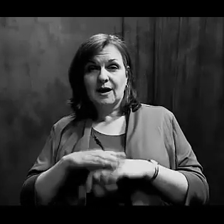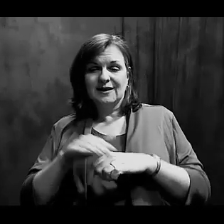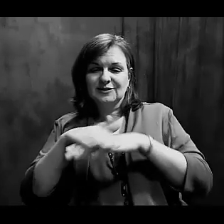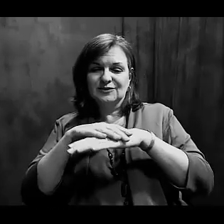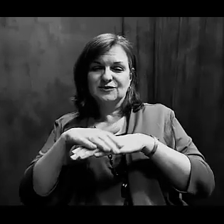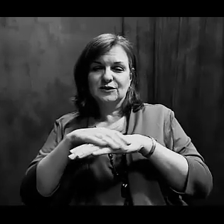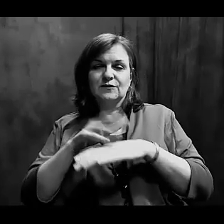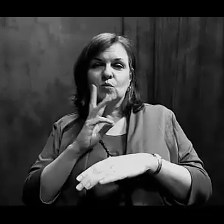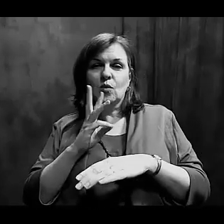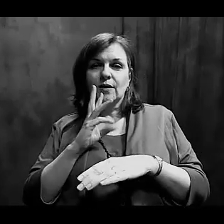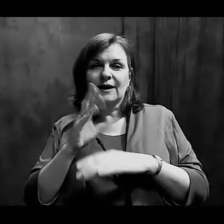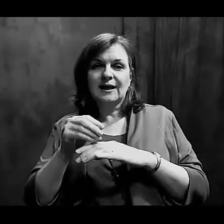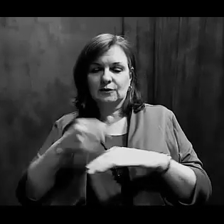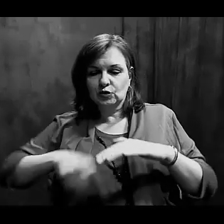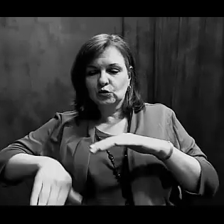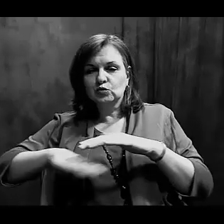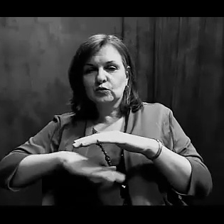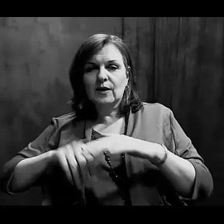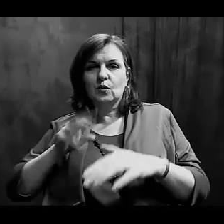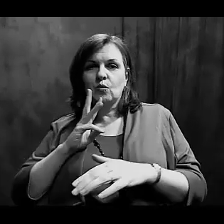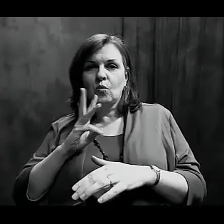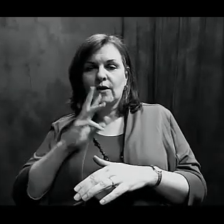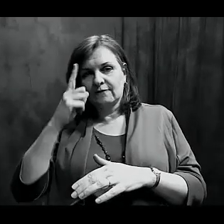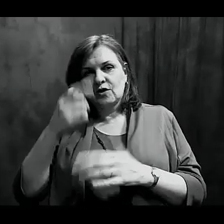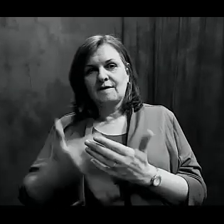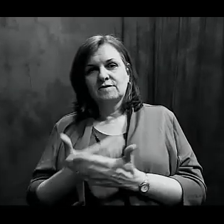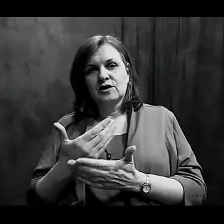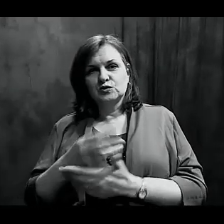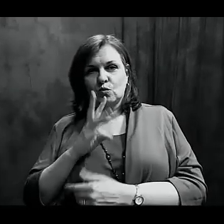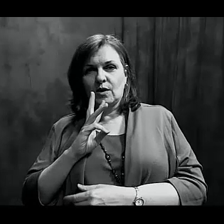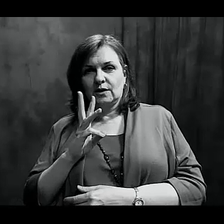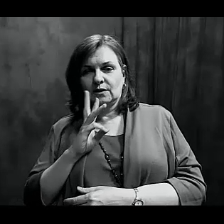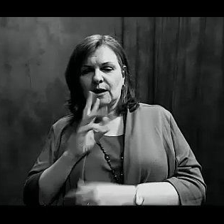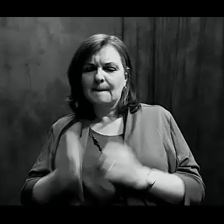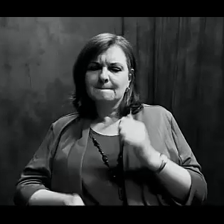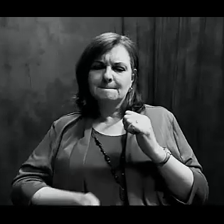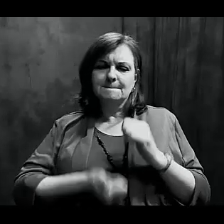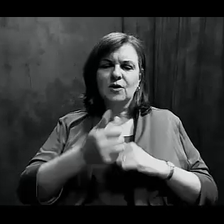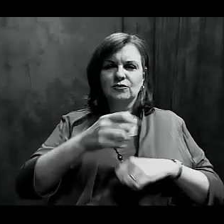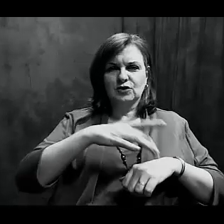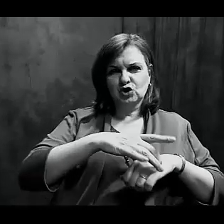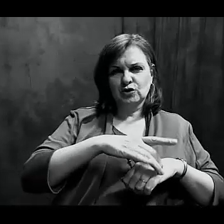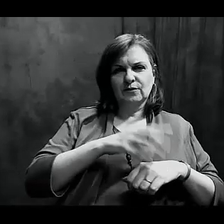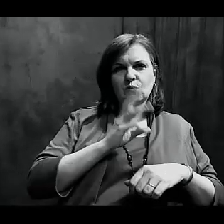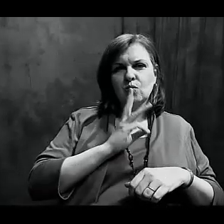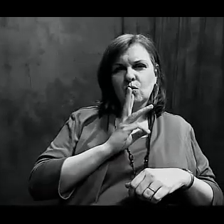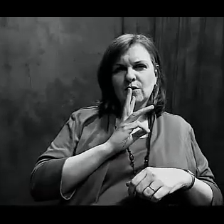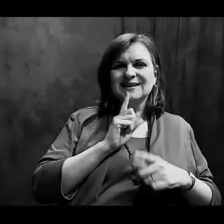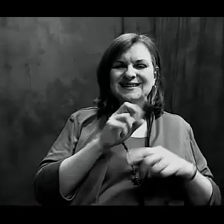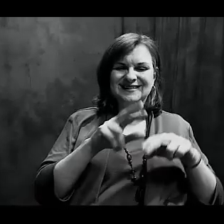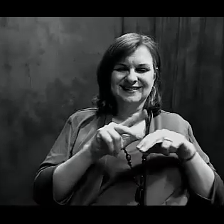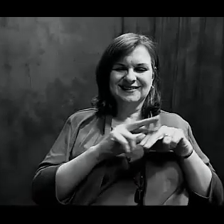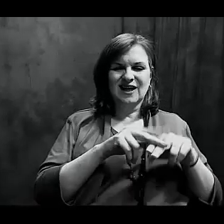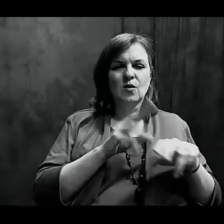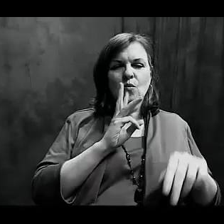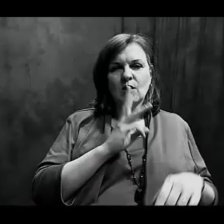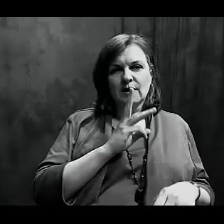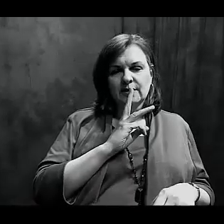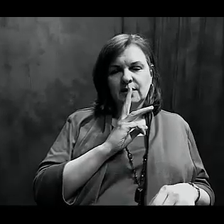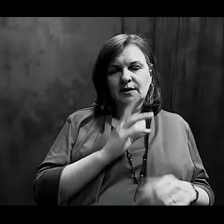water and groundwater for fresh water supplies most of the earths water though is salt water